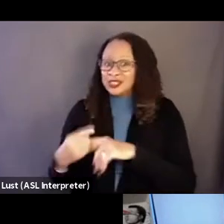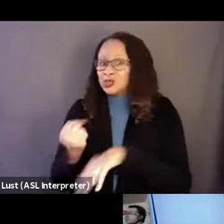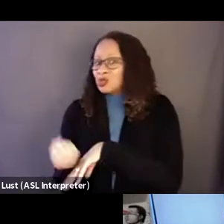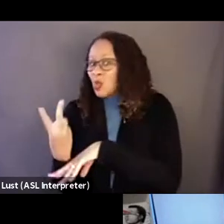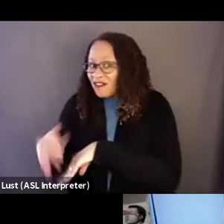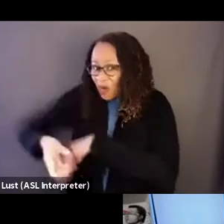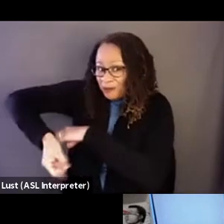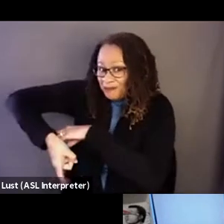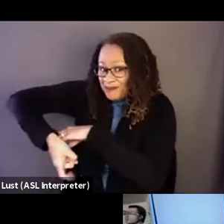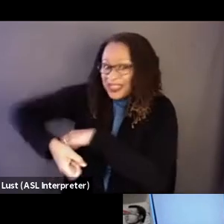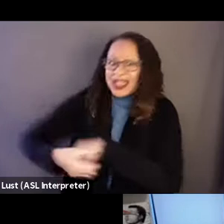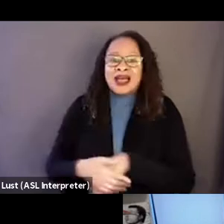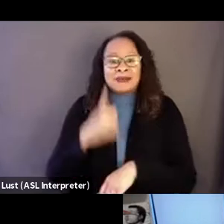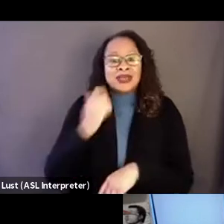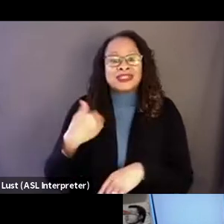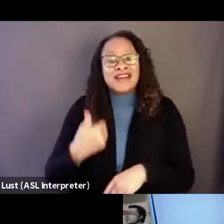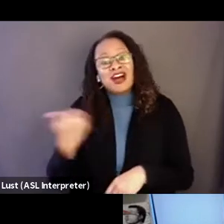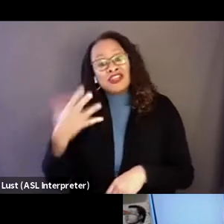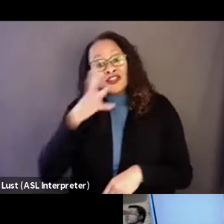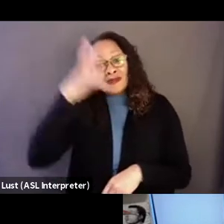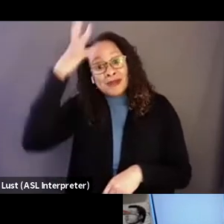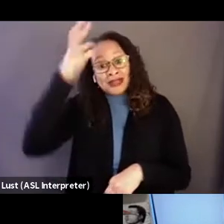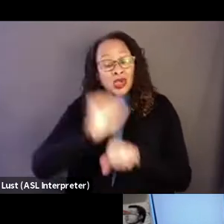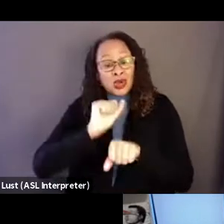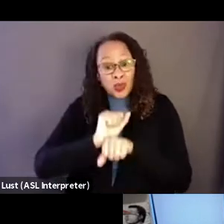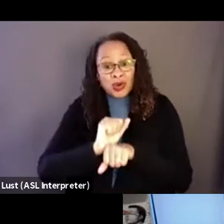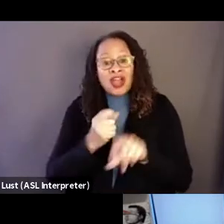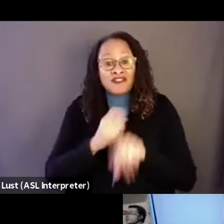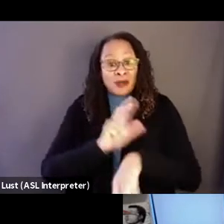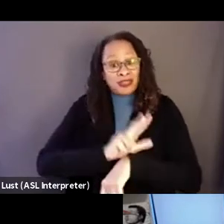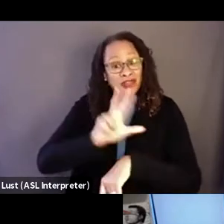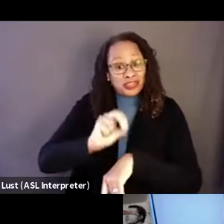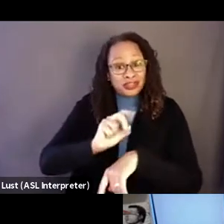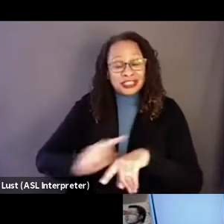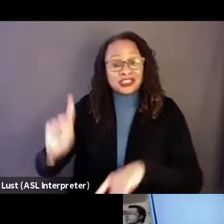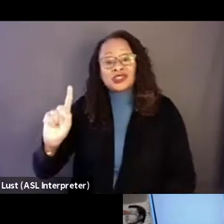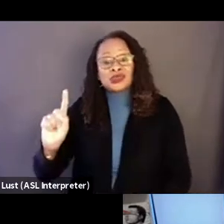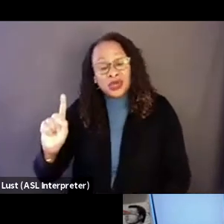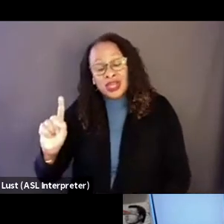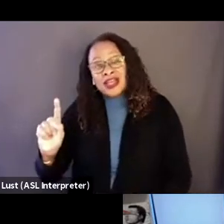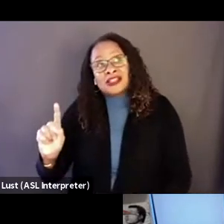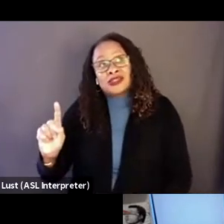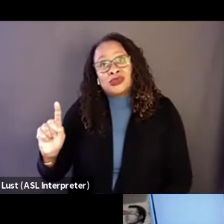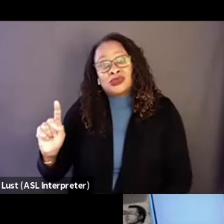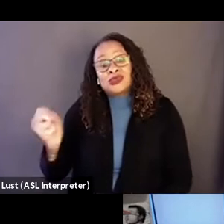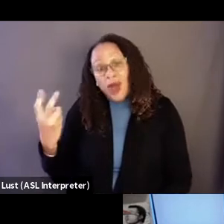because we have other parents that work maybe from 3:30. Like Neely's mother works from 3:30 to 12:00.